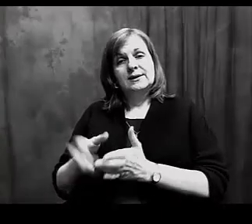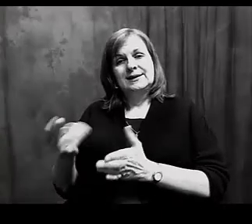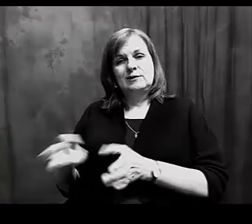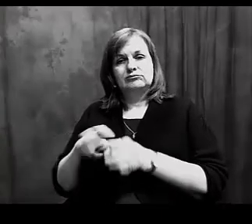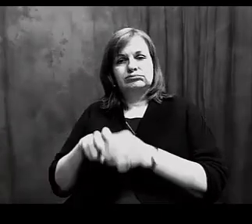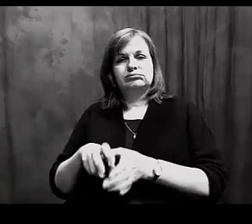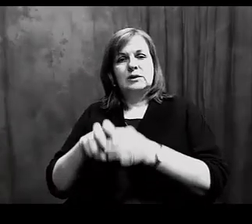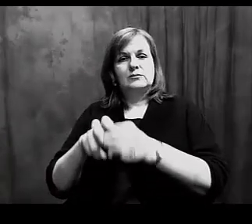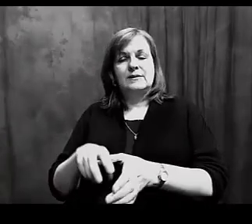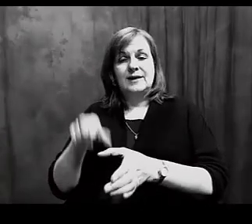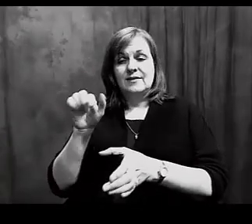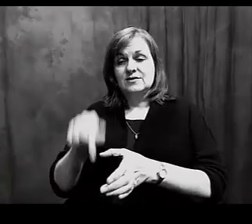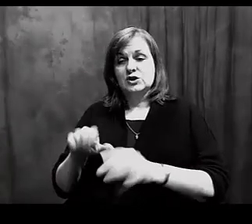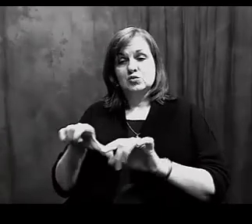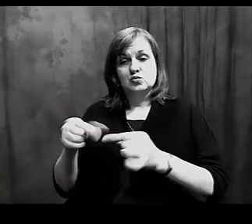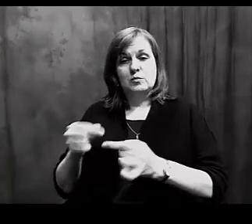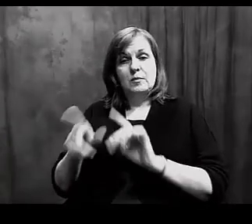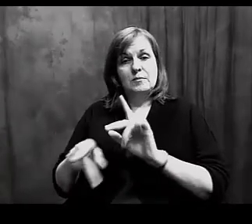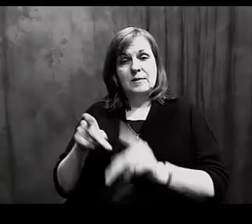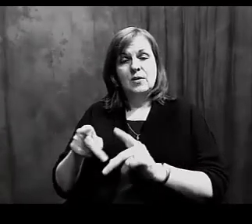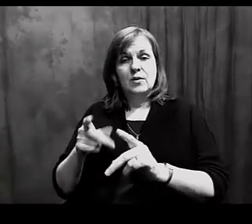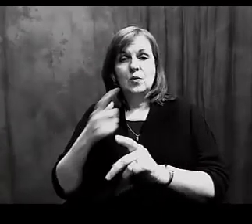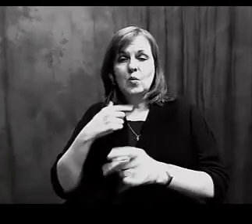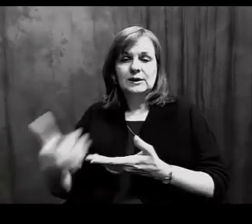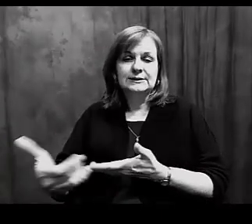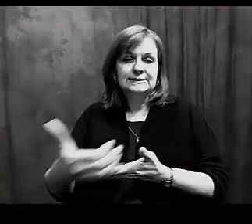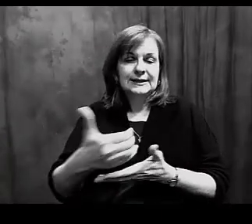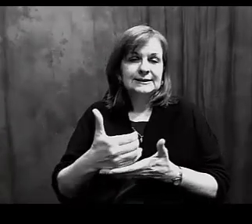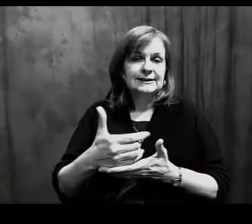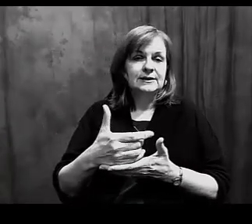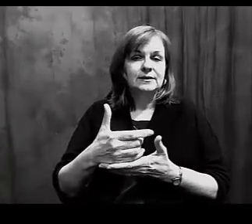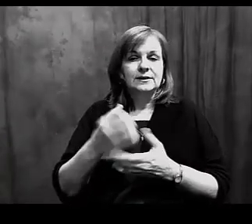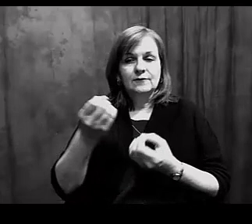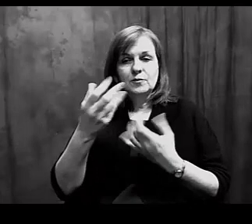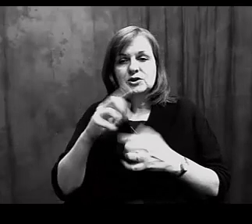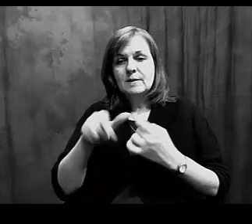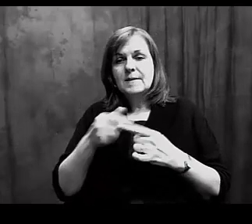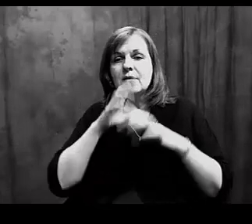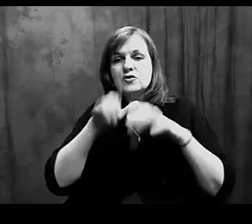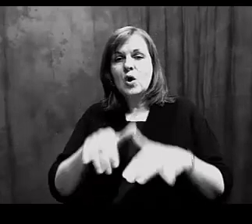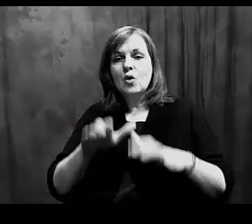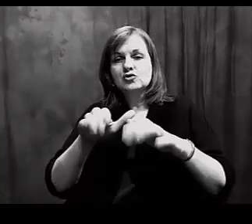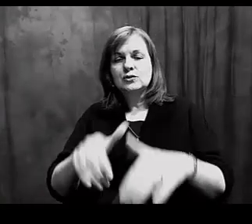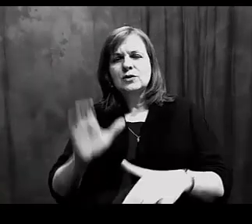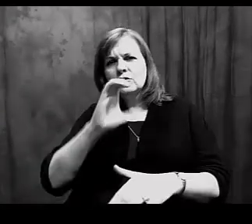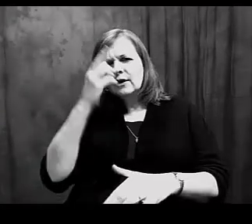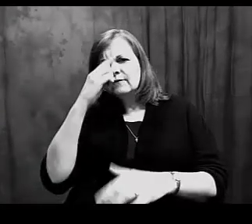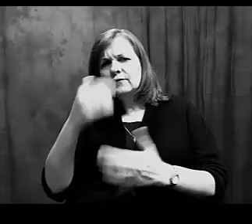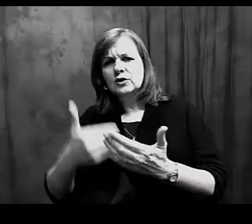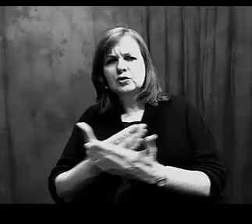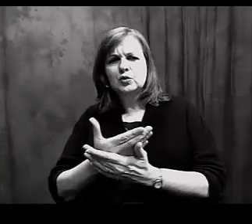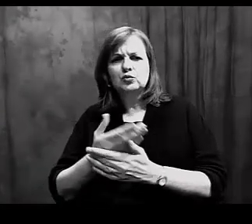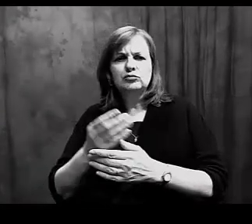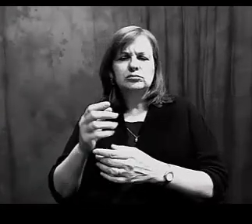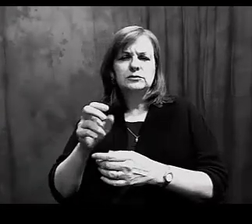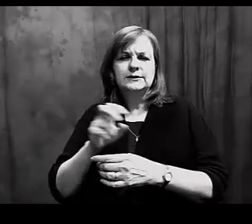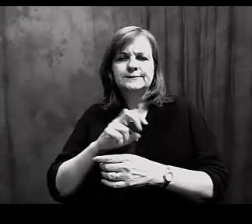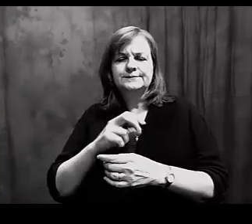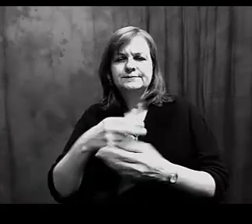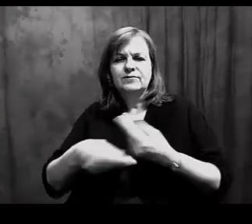he was riding along with a group that was collecting and mapping the ocean looking for new trade routes